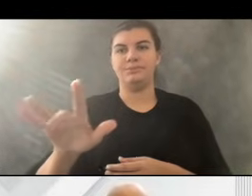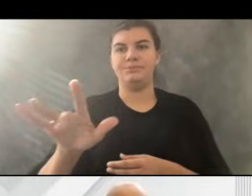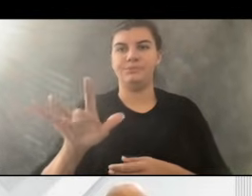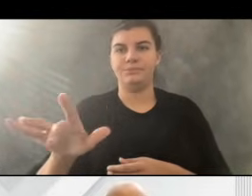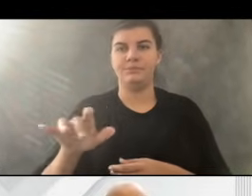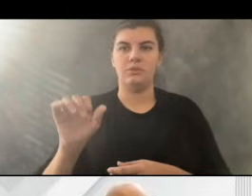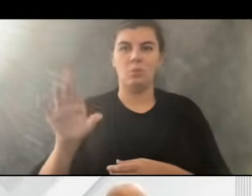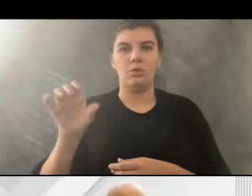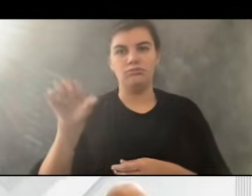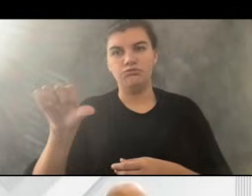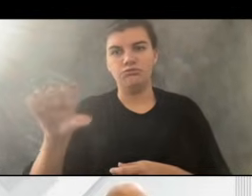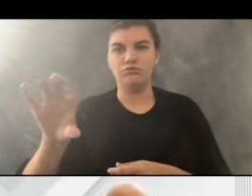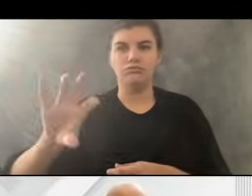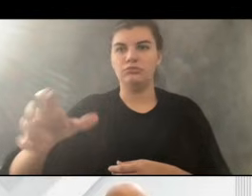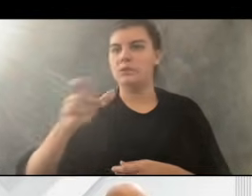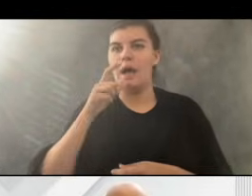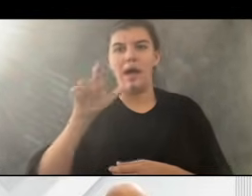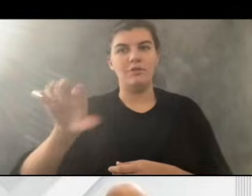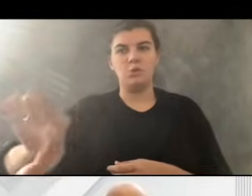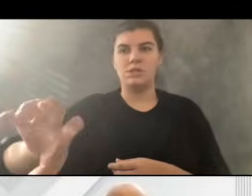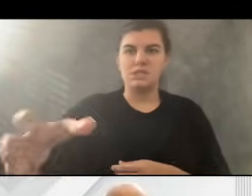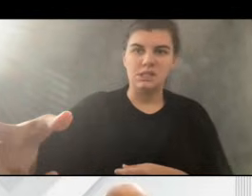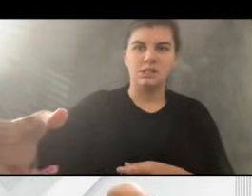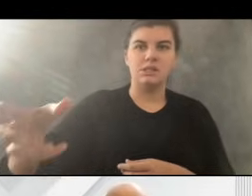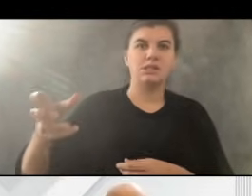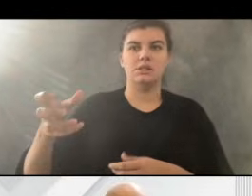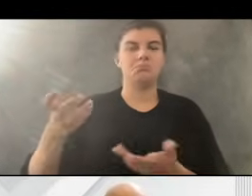grasping, or pinching, or twisting of the wrist.